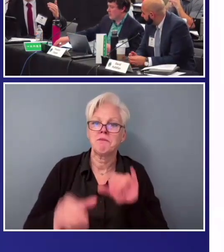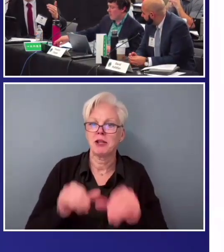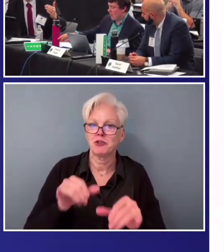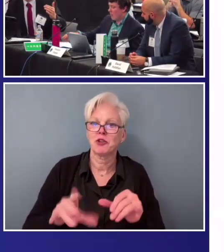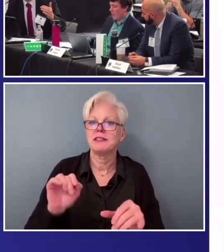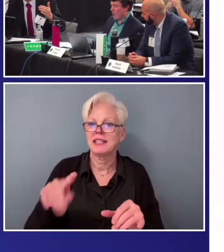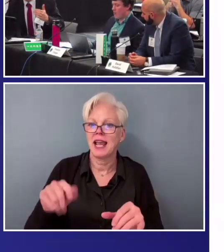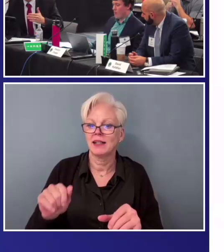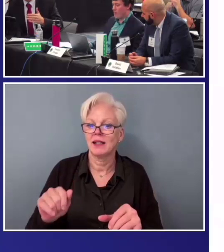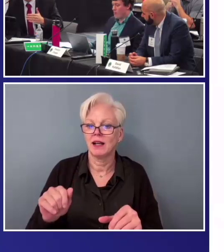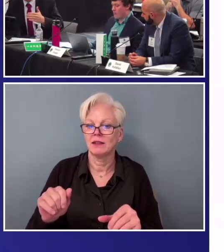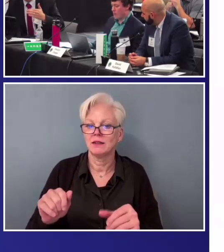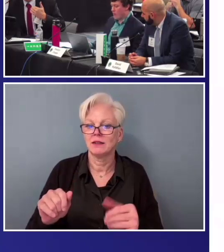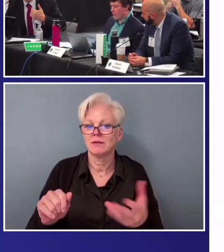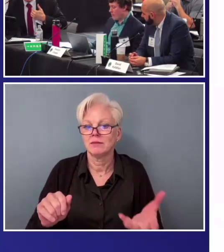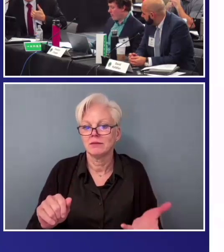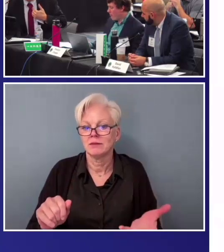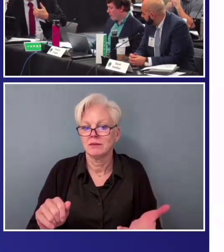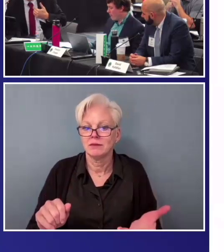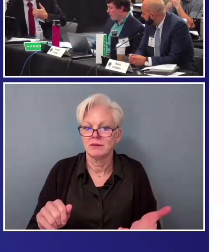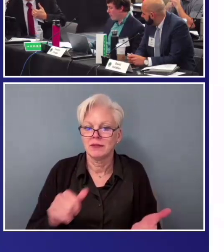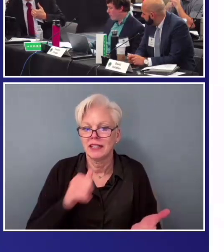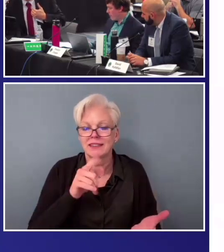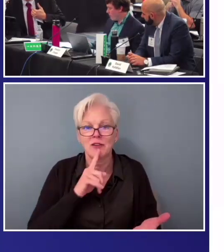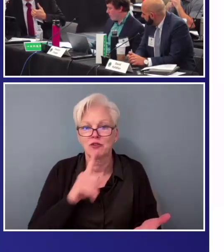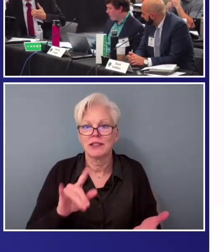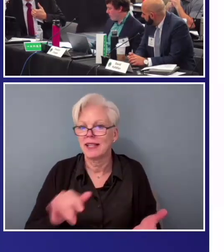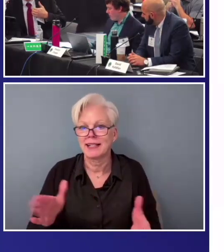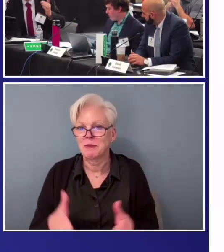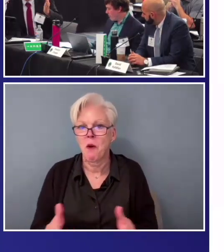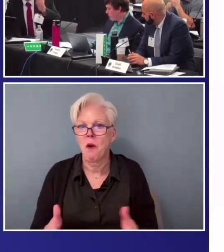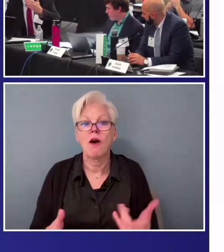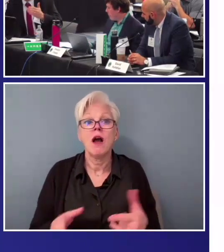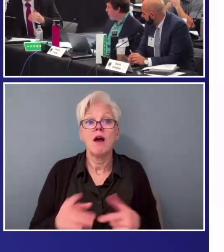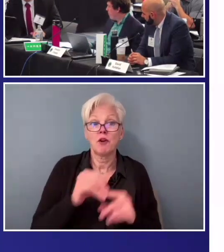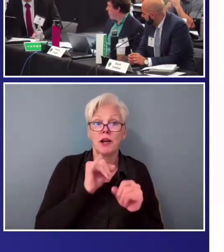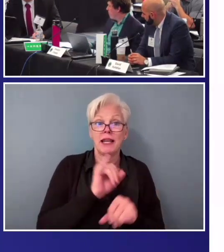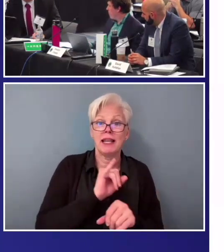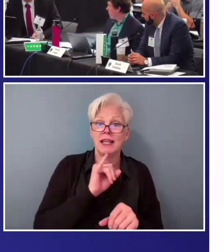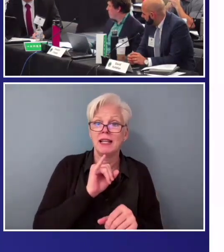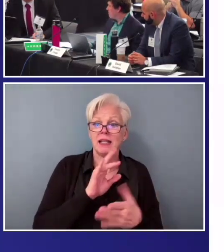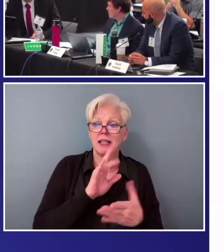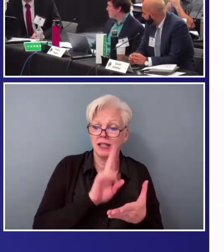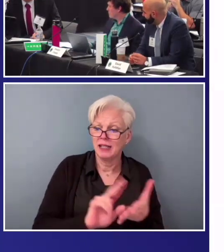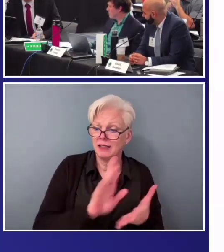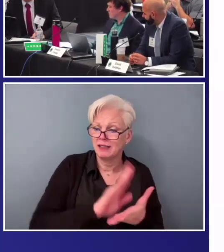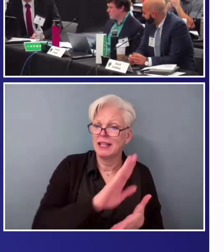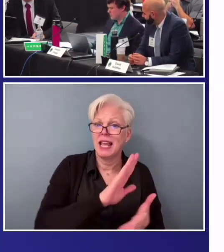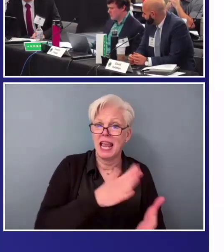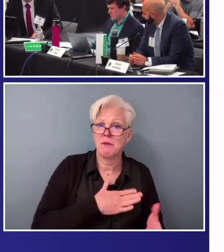And frankly, for the institutions in my sector, if you go through 14 stages of roll-up and you don't have 50,